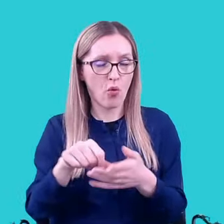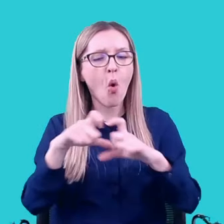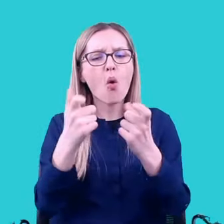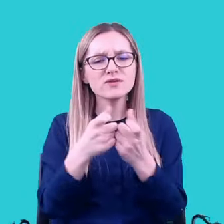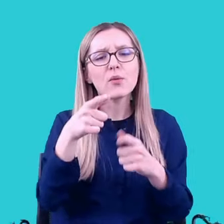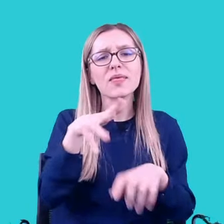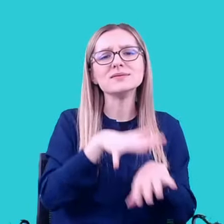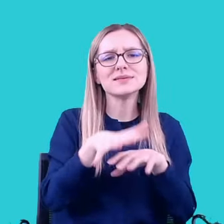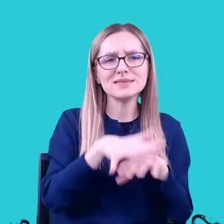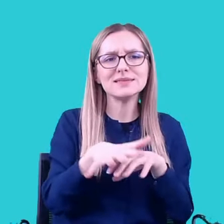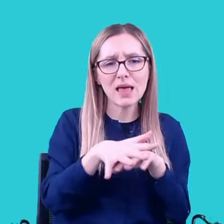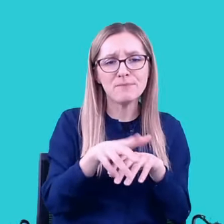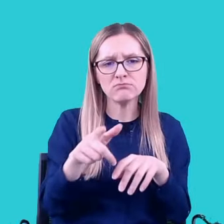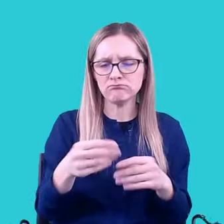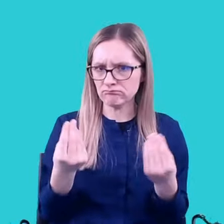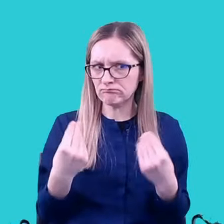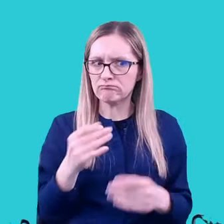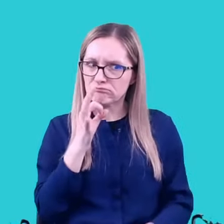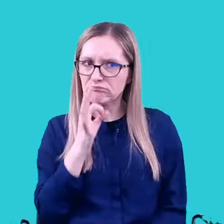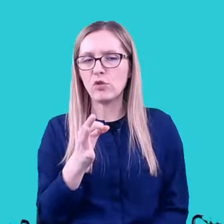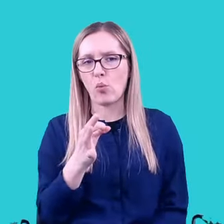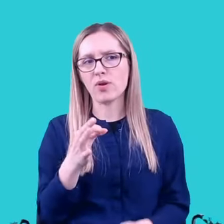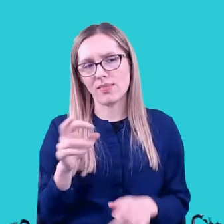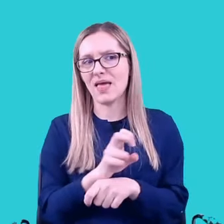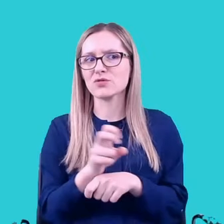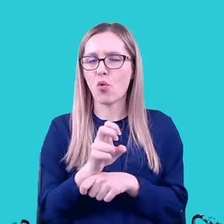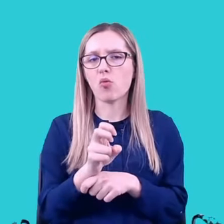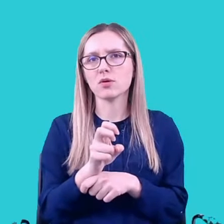are very promising, eco-friendly technologies.